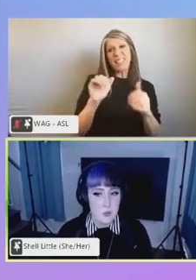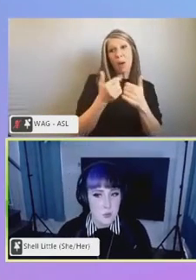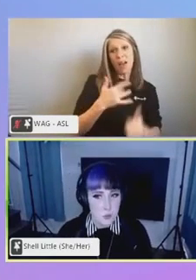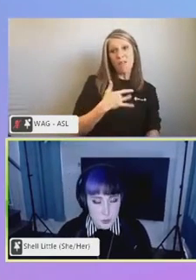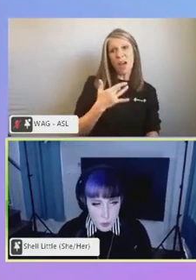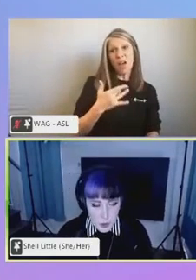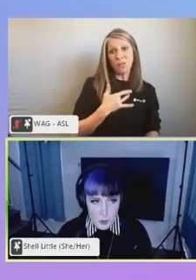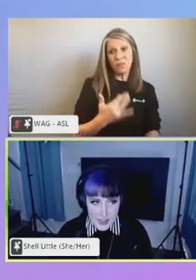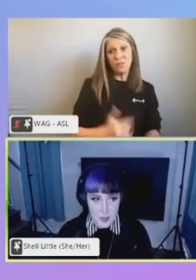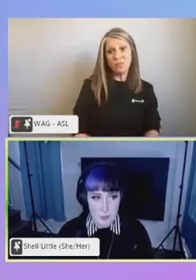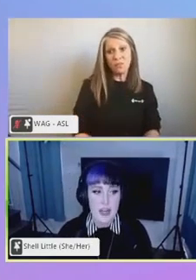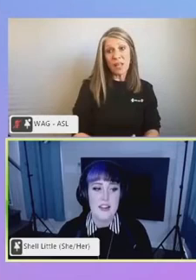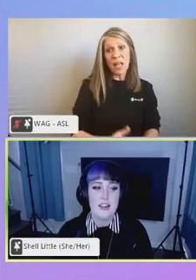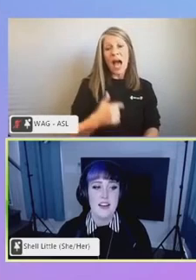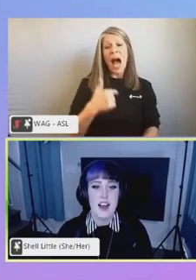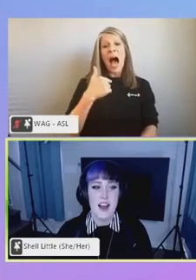confident in your ability to figure it out. And then I